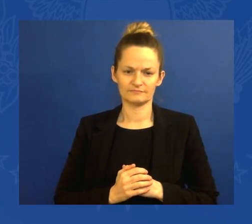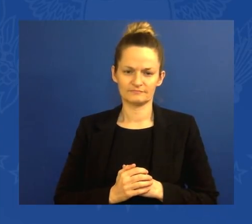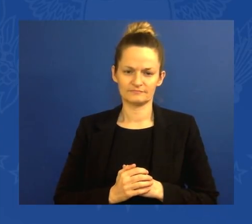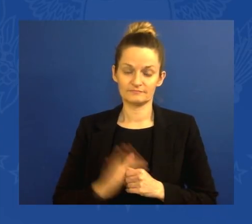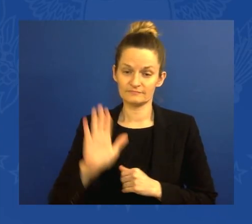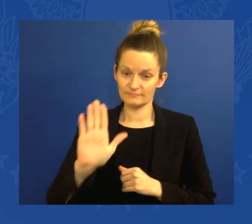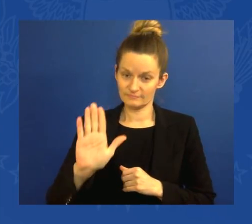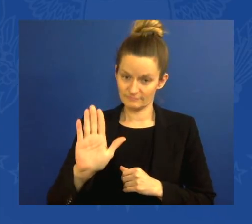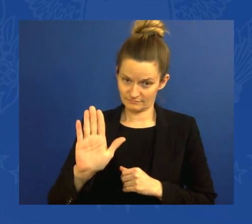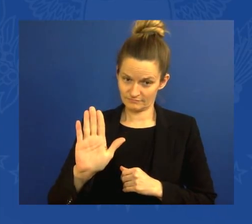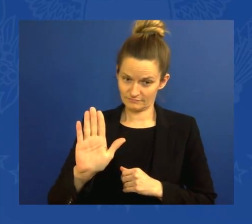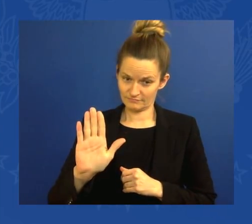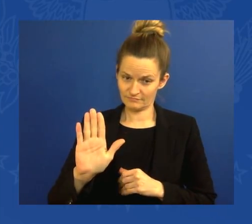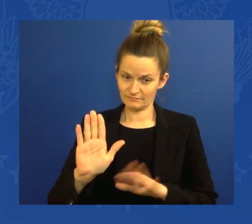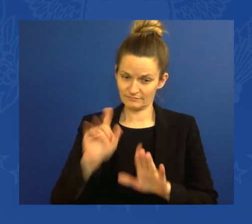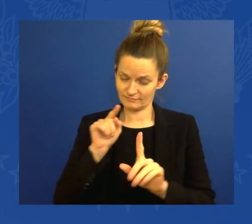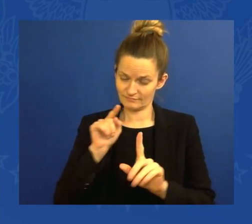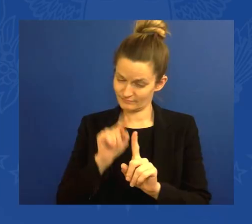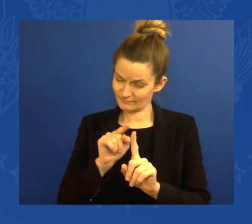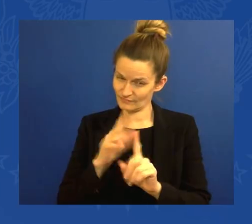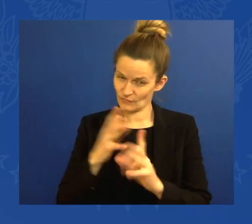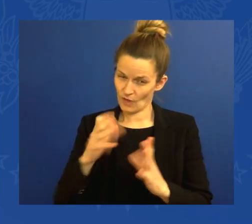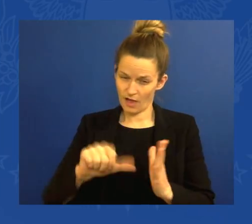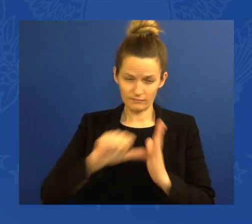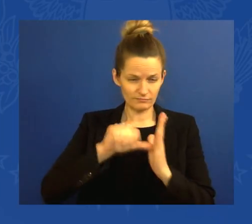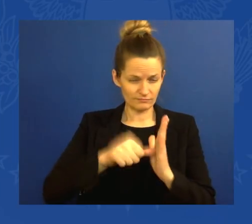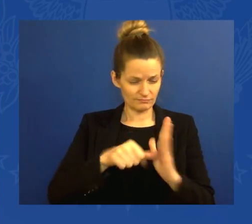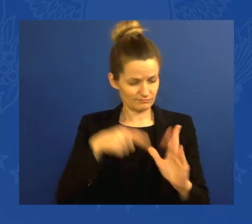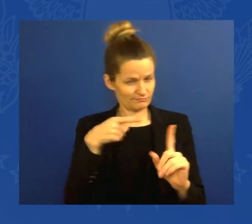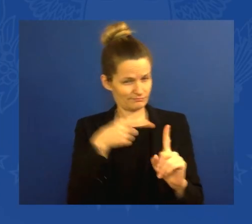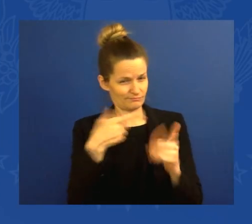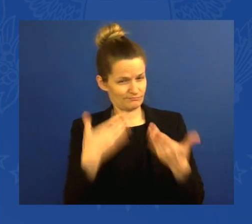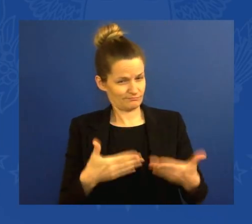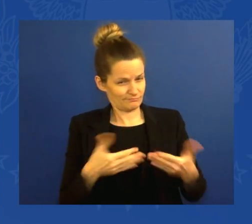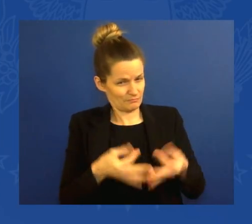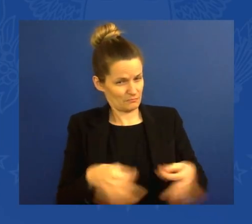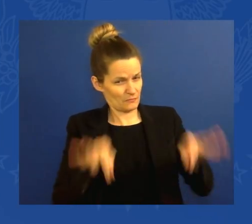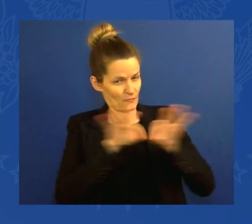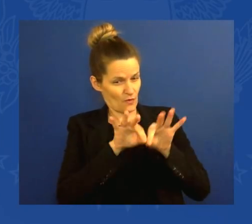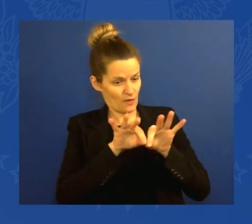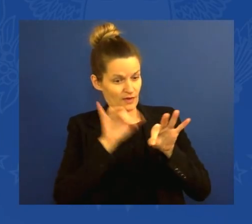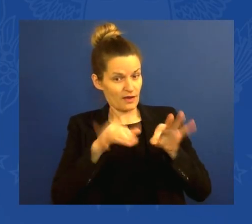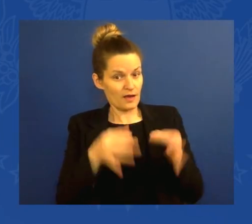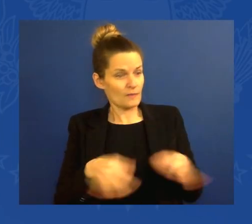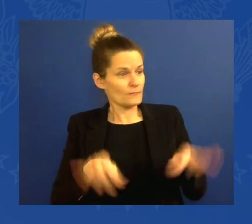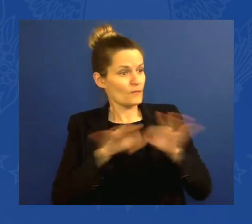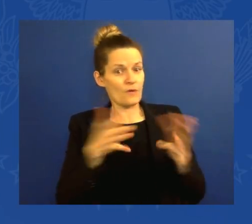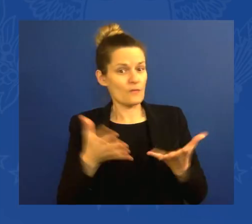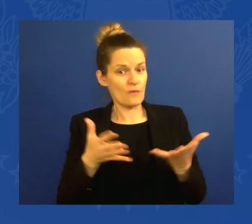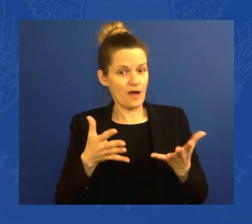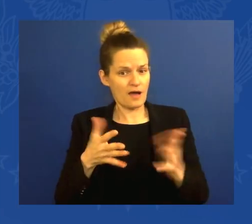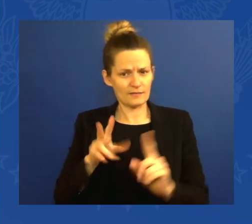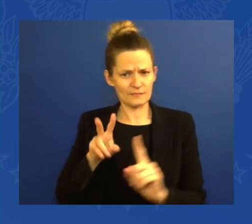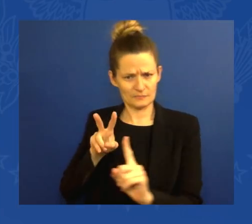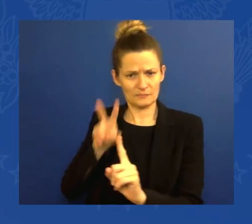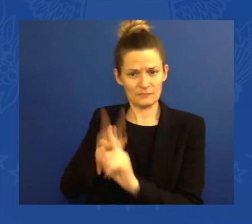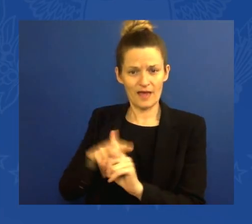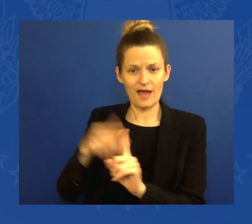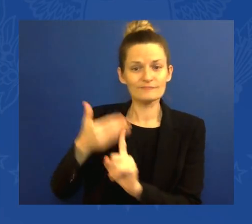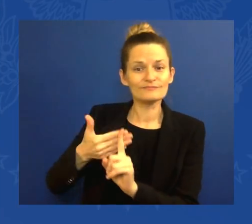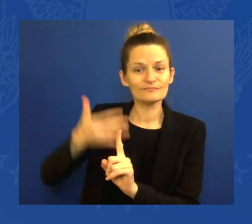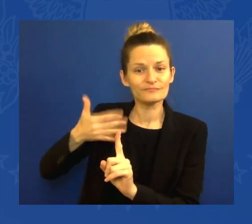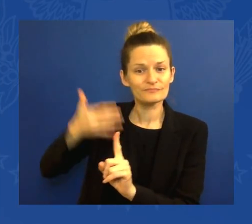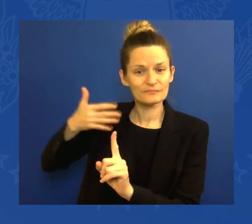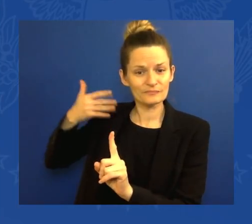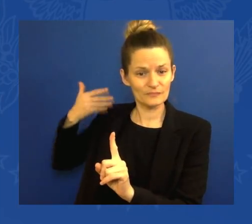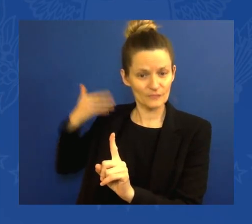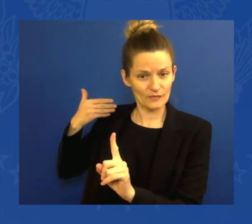it will apply retroactively --